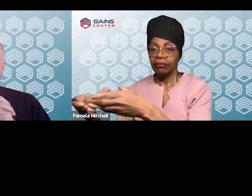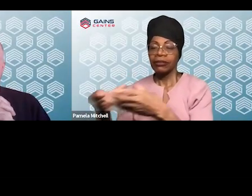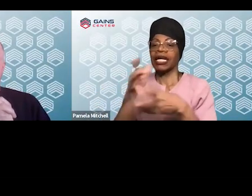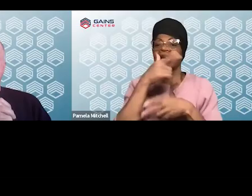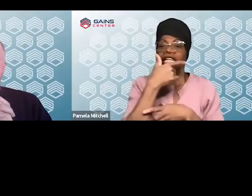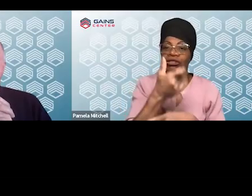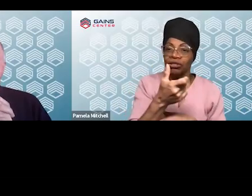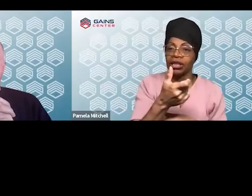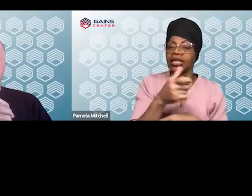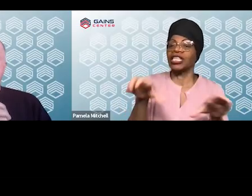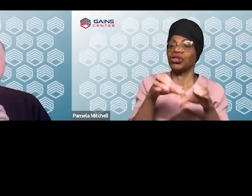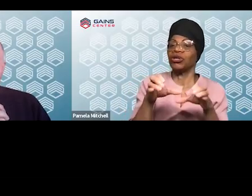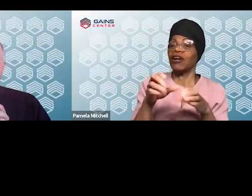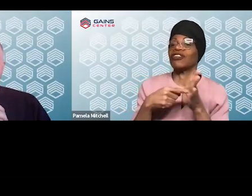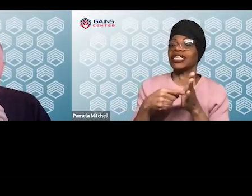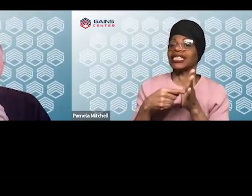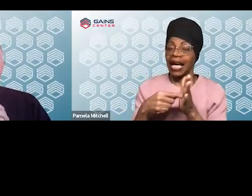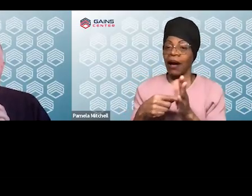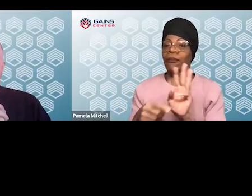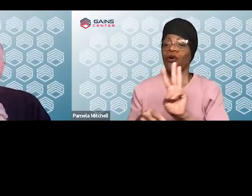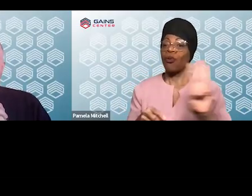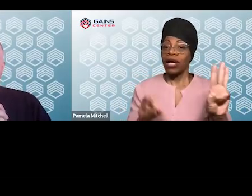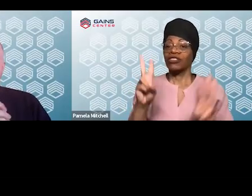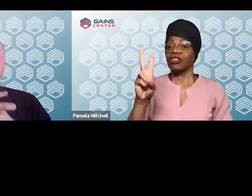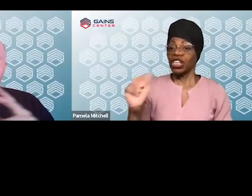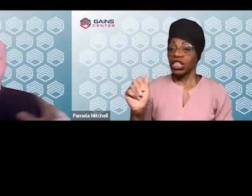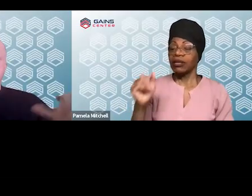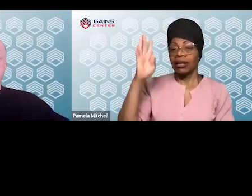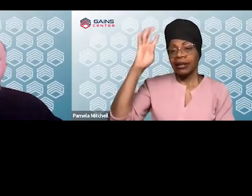that's talked about getting it started and many others.